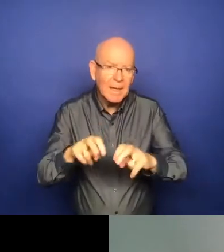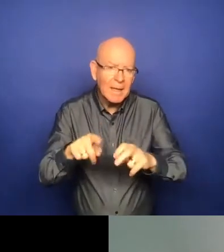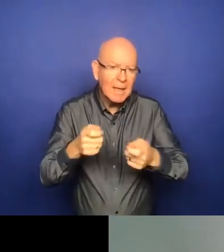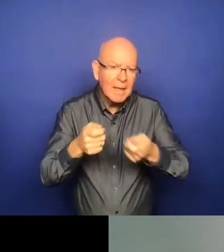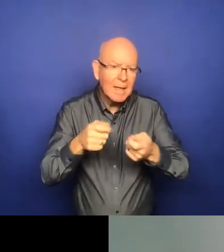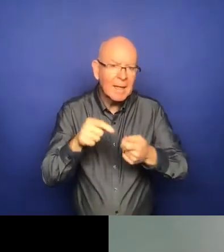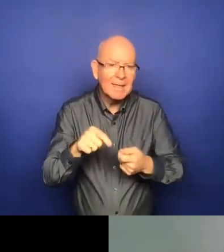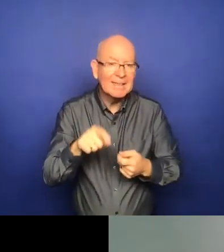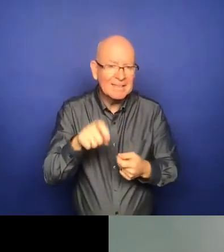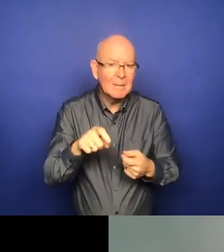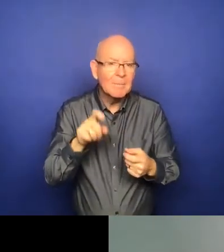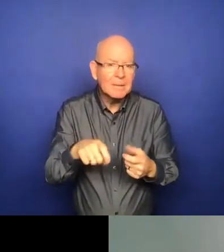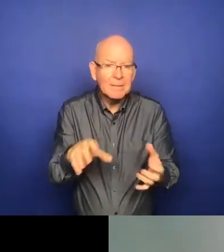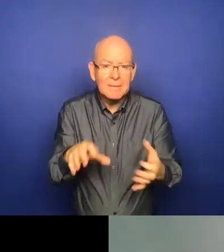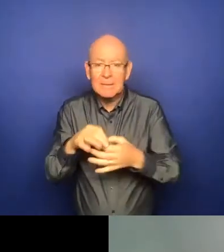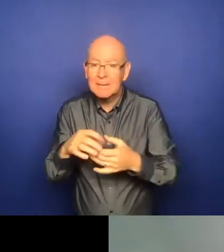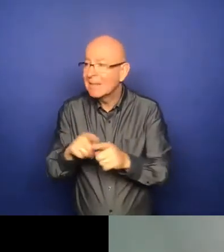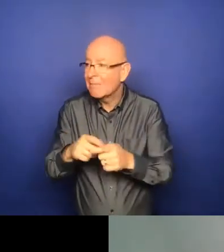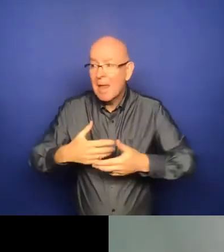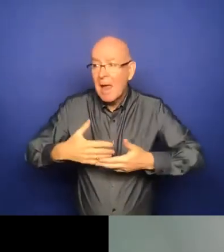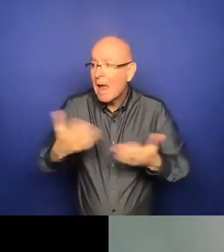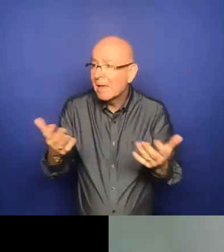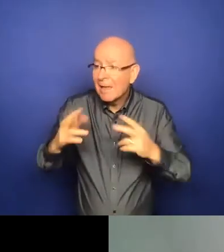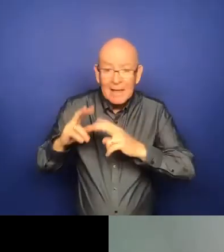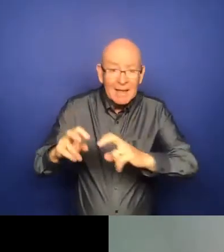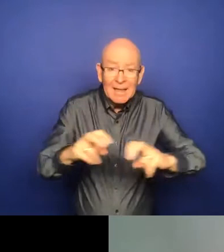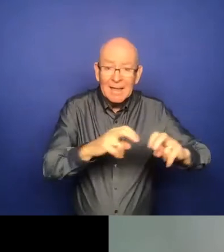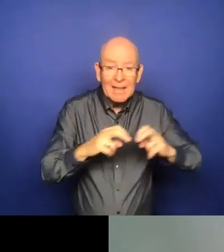in that data collection. And one of the